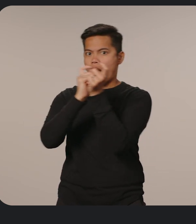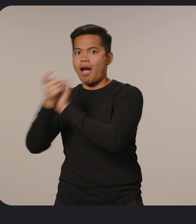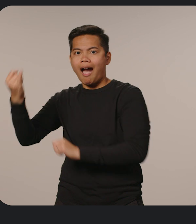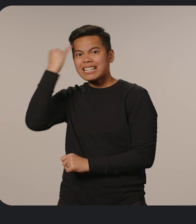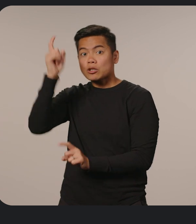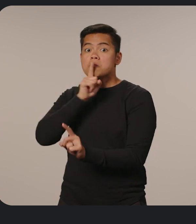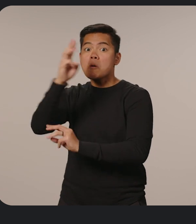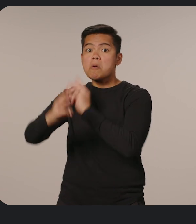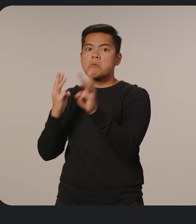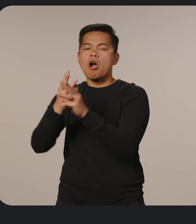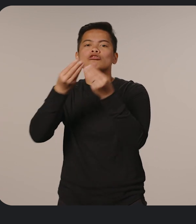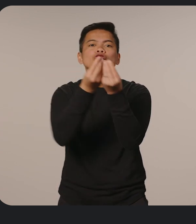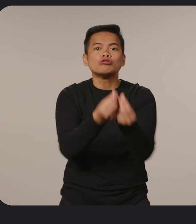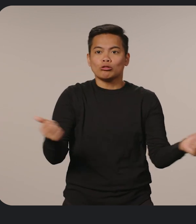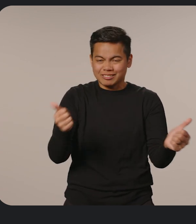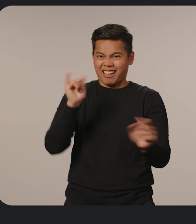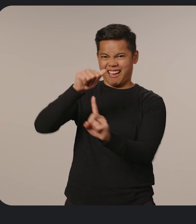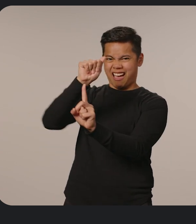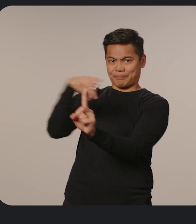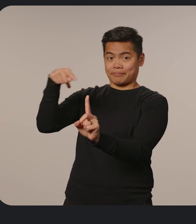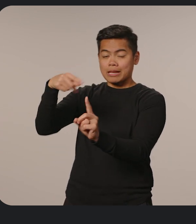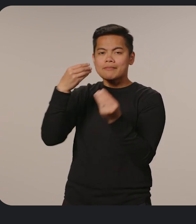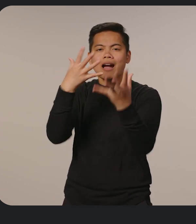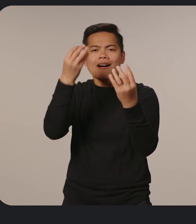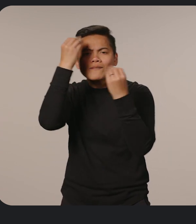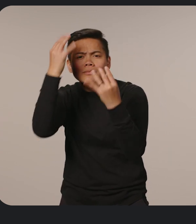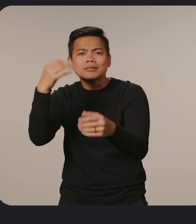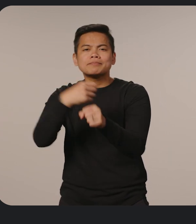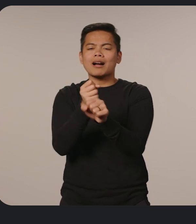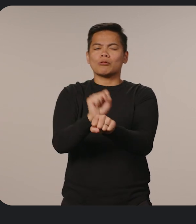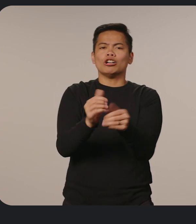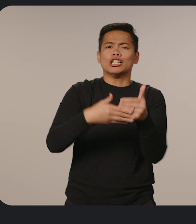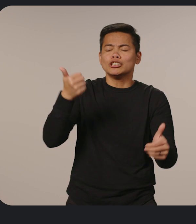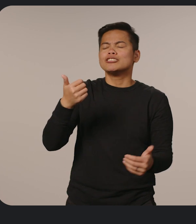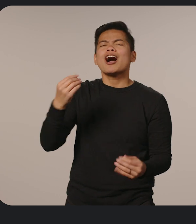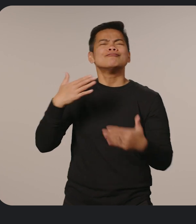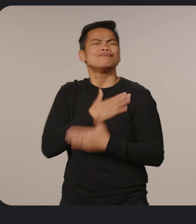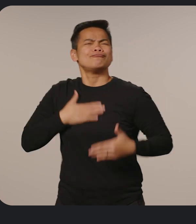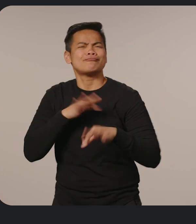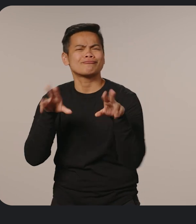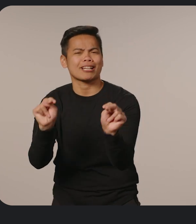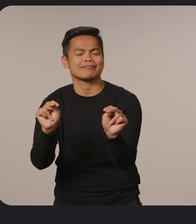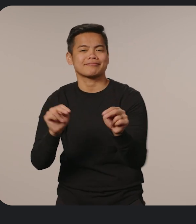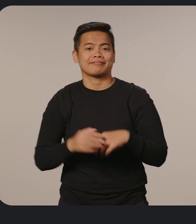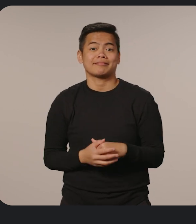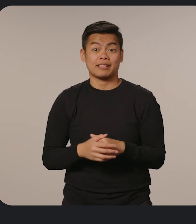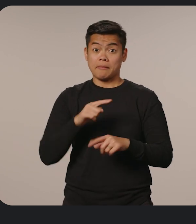solution often in the 401 app that provides information makes tasks easier